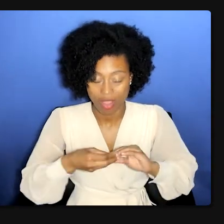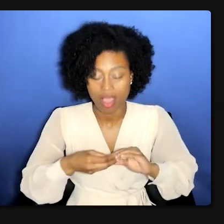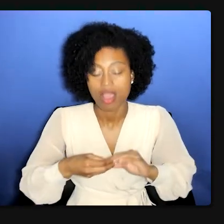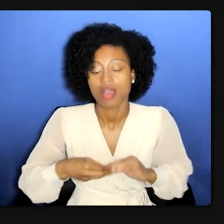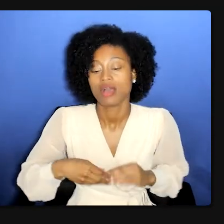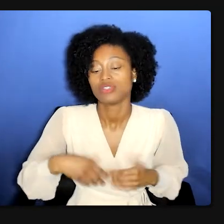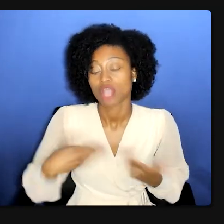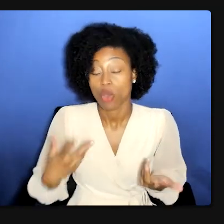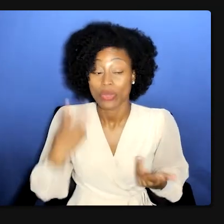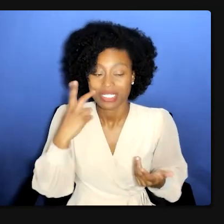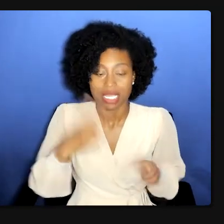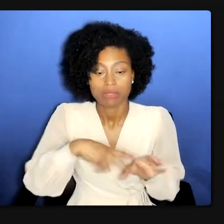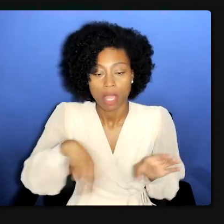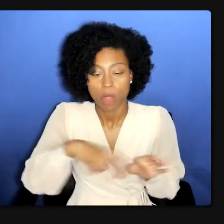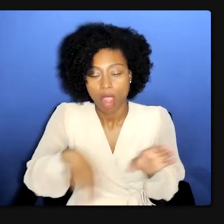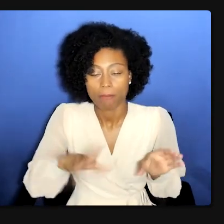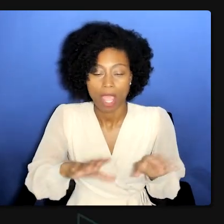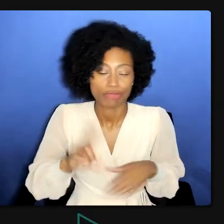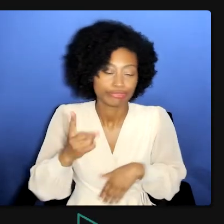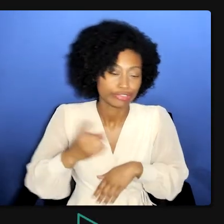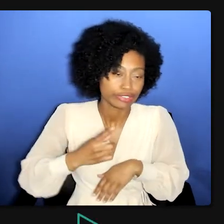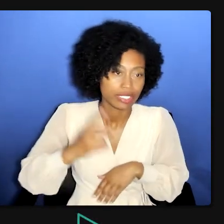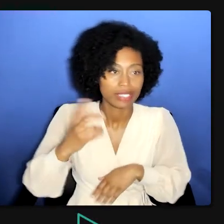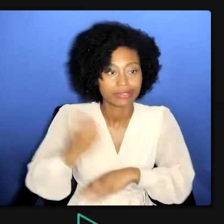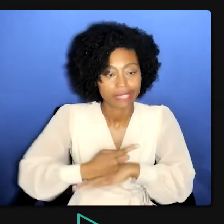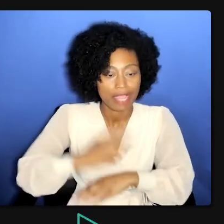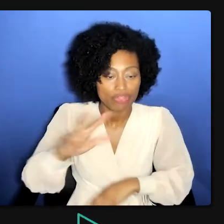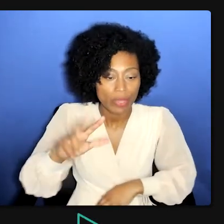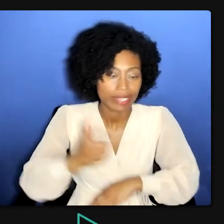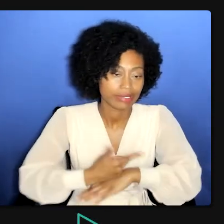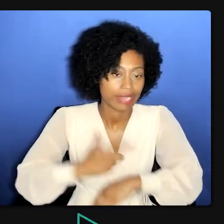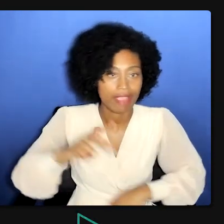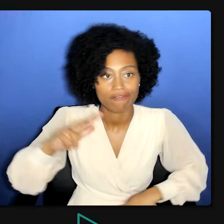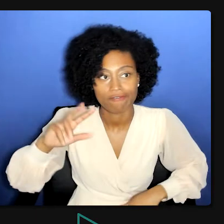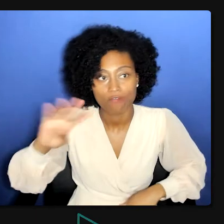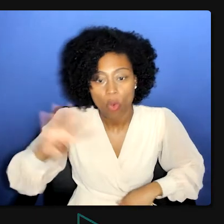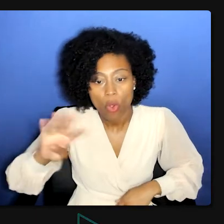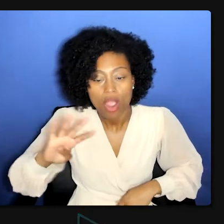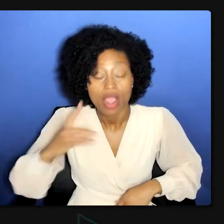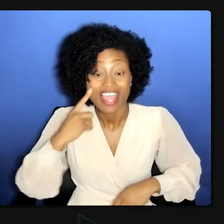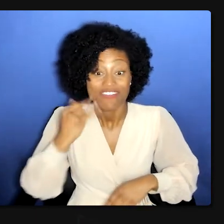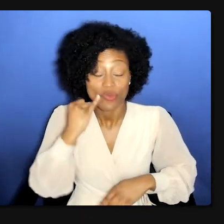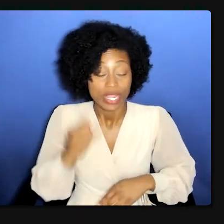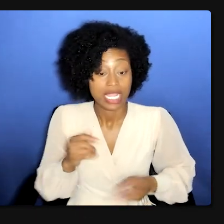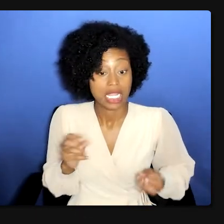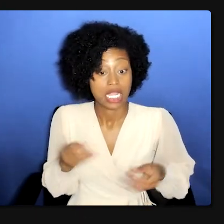and so we thought that by converting more players earlier on in their gameplay experience,